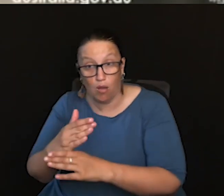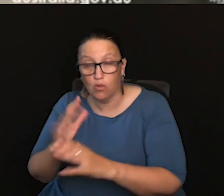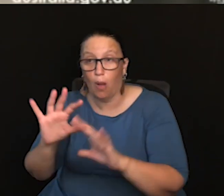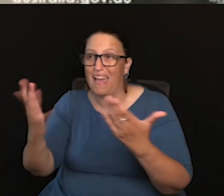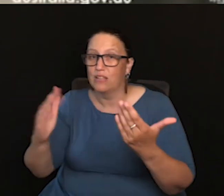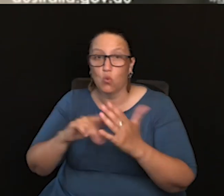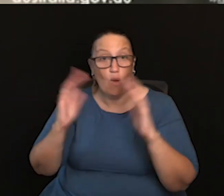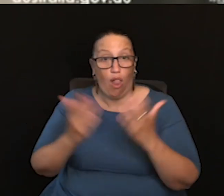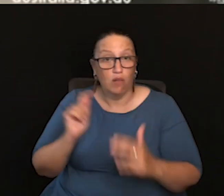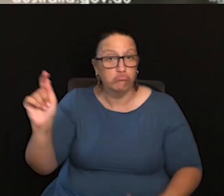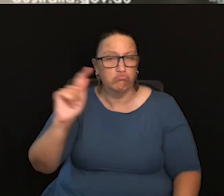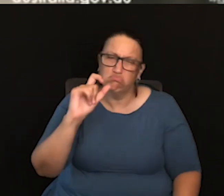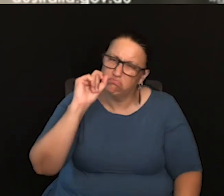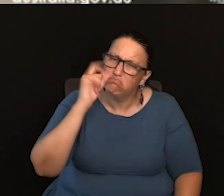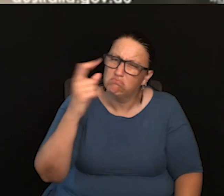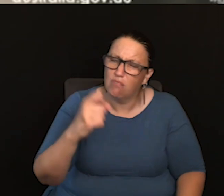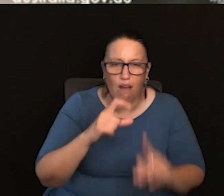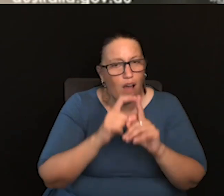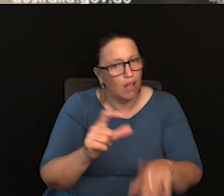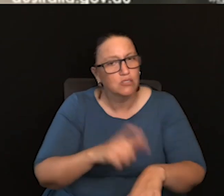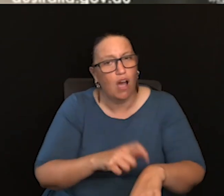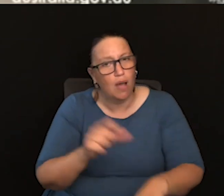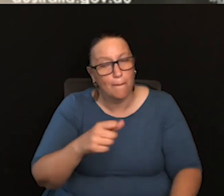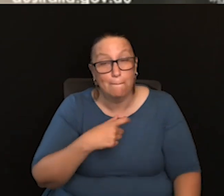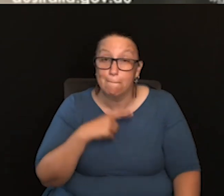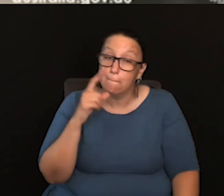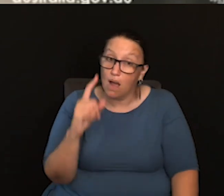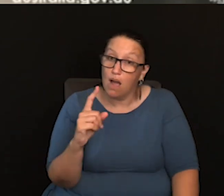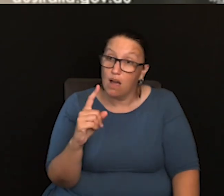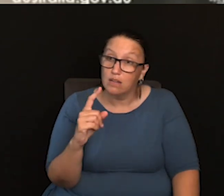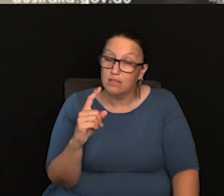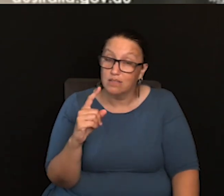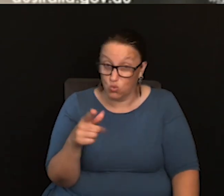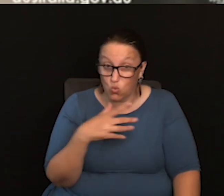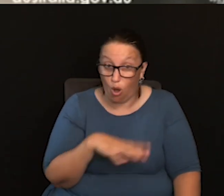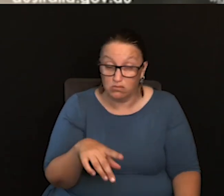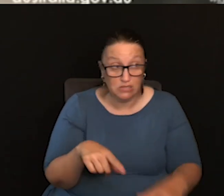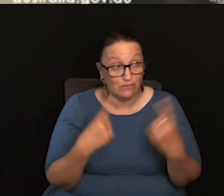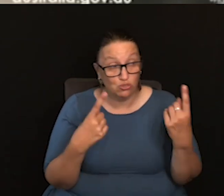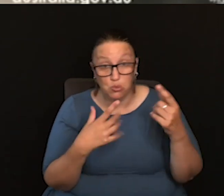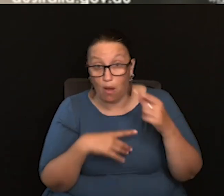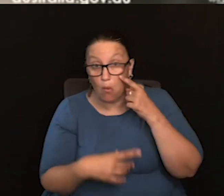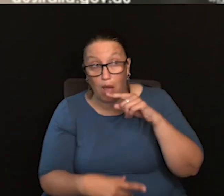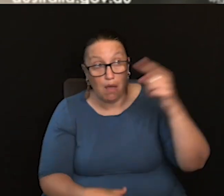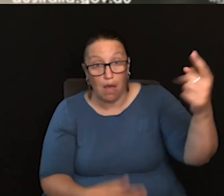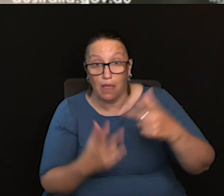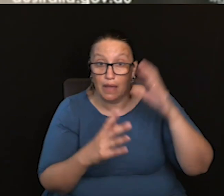I think, an opposition that literally does not have either the plans or the honesty to outline their plans.